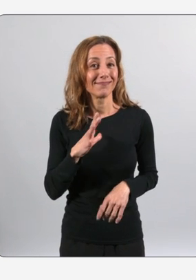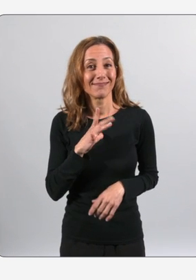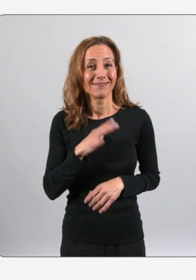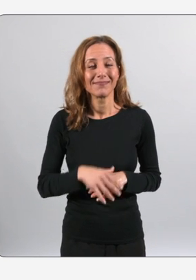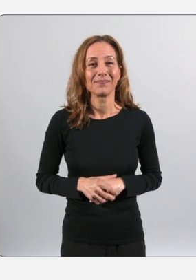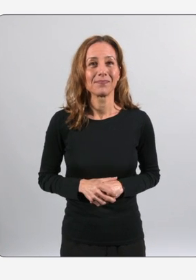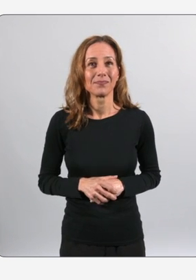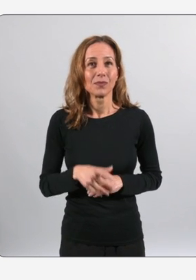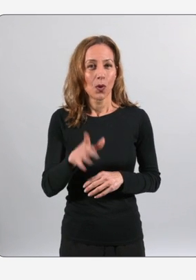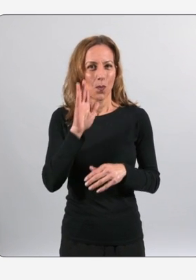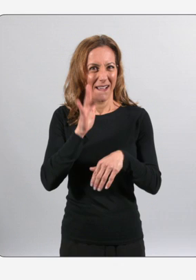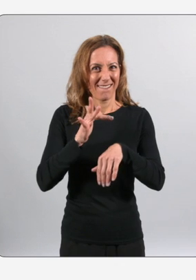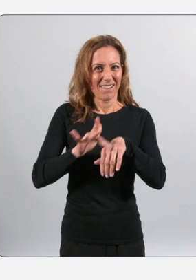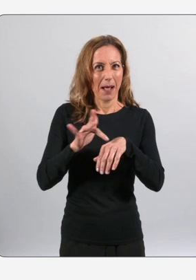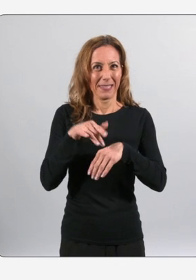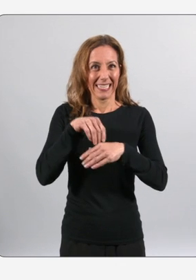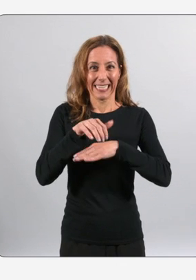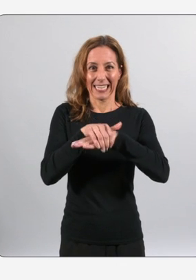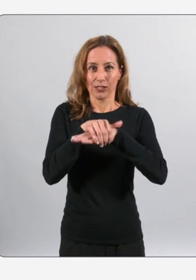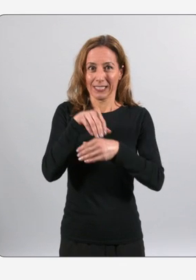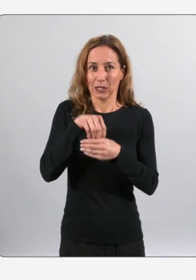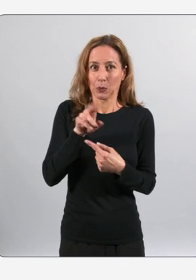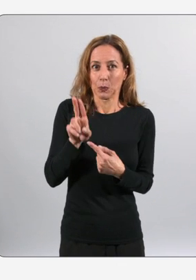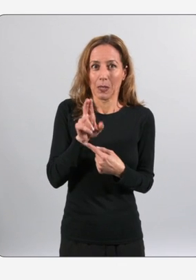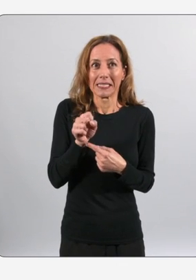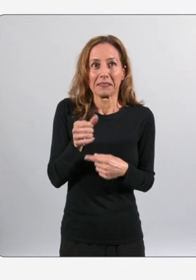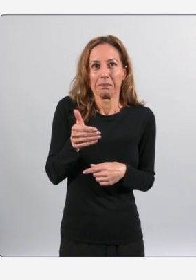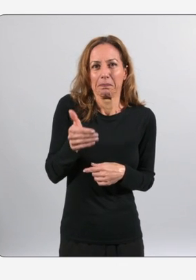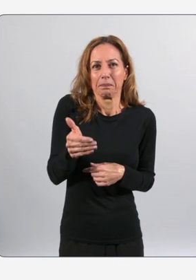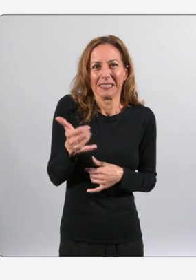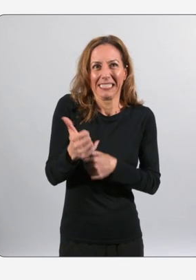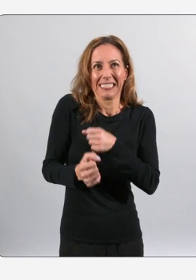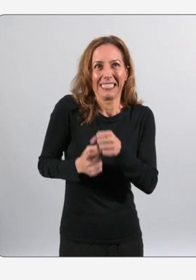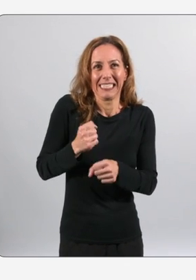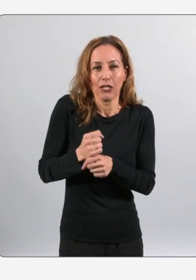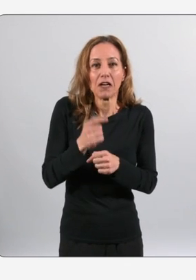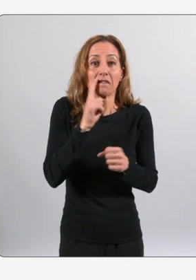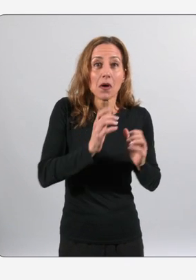This feature will be available in English in the U.S. later this year for customers and agencies